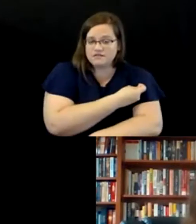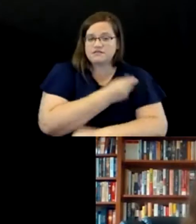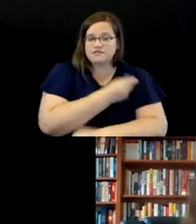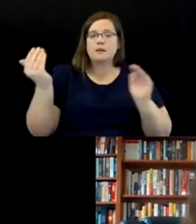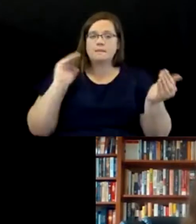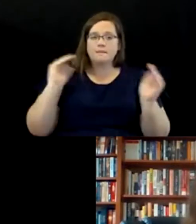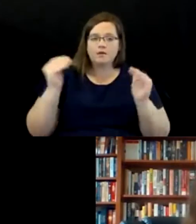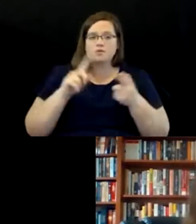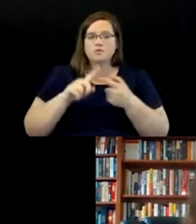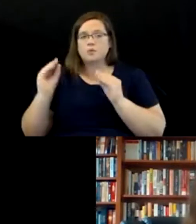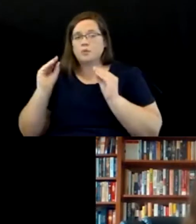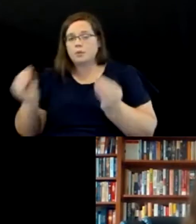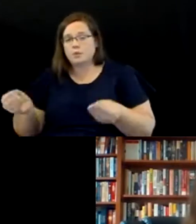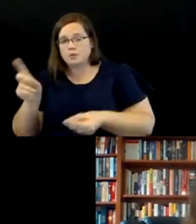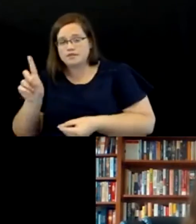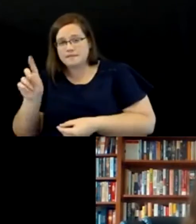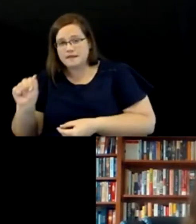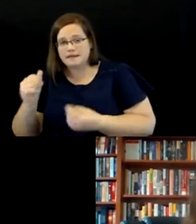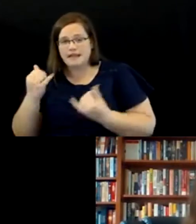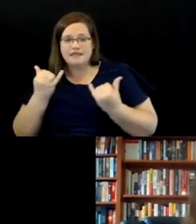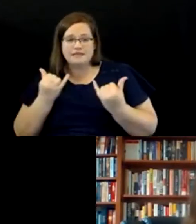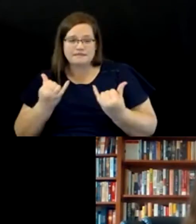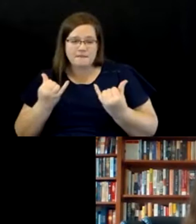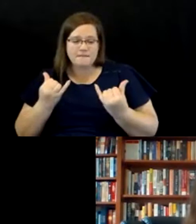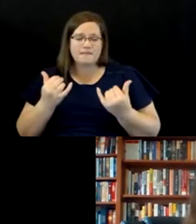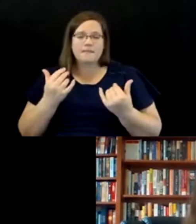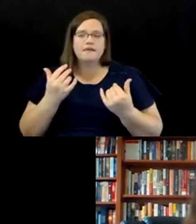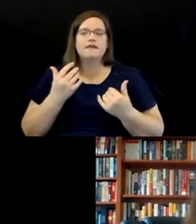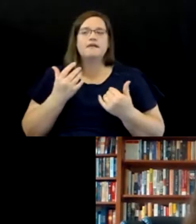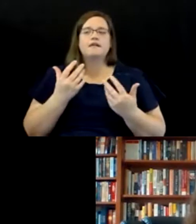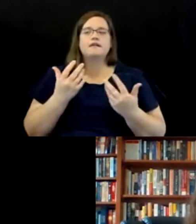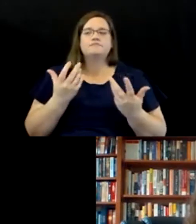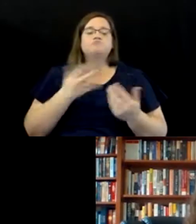those without disabilities at this time? And just out of curiosity, like